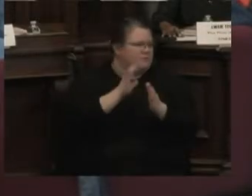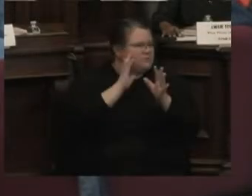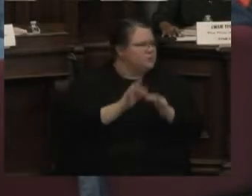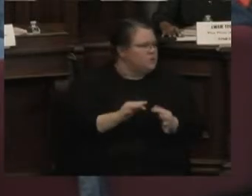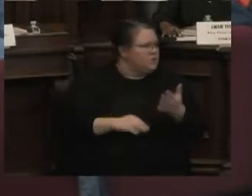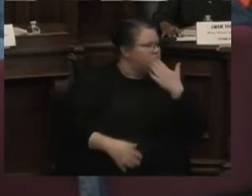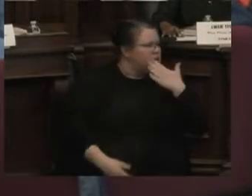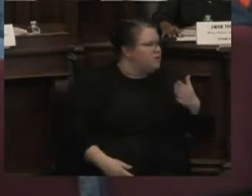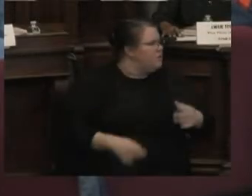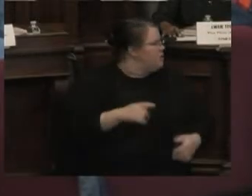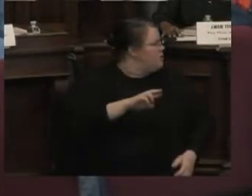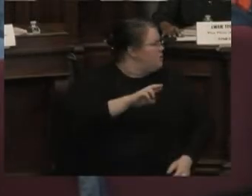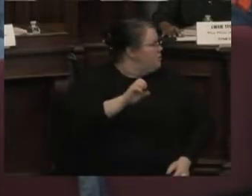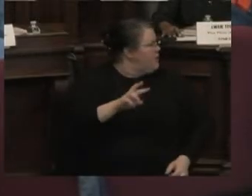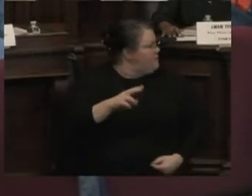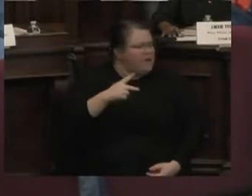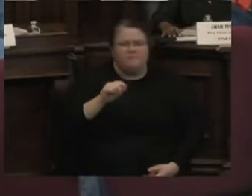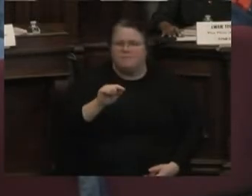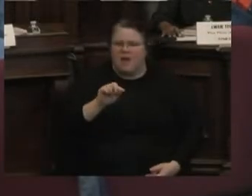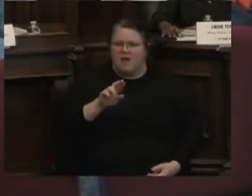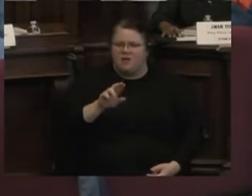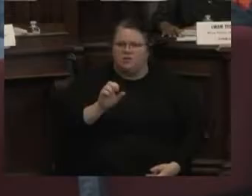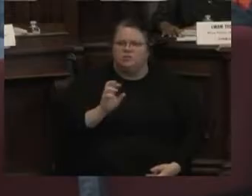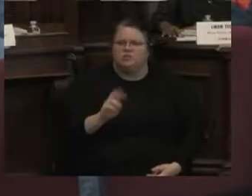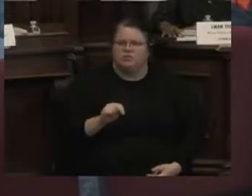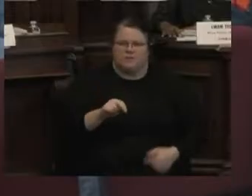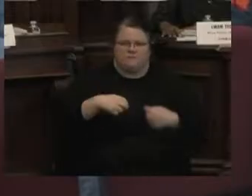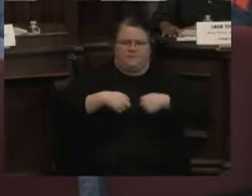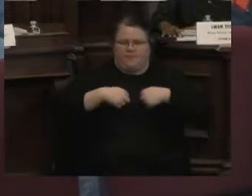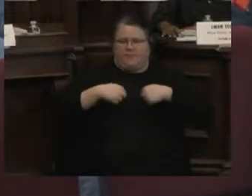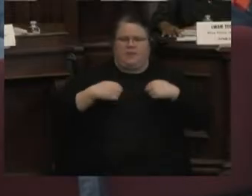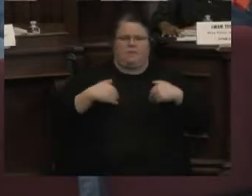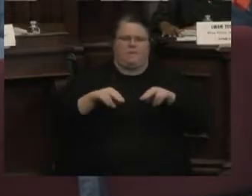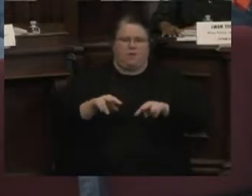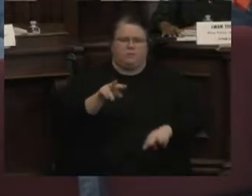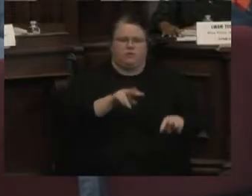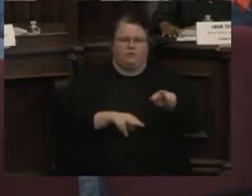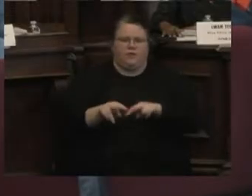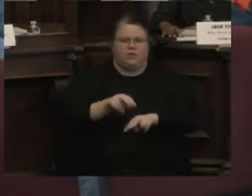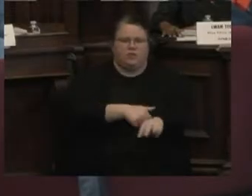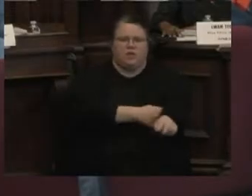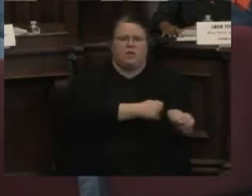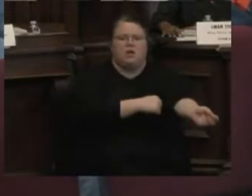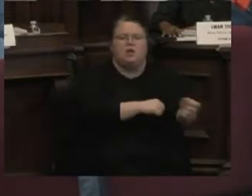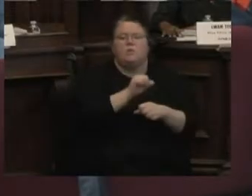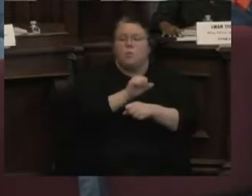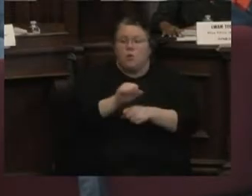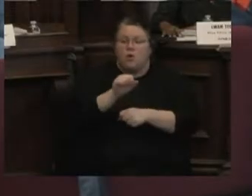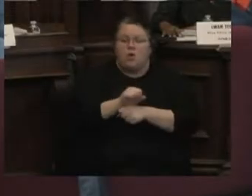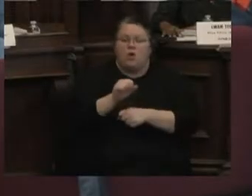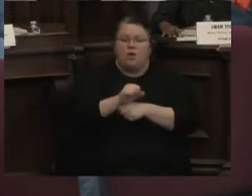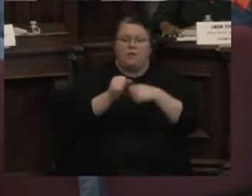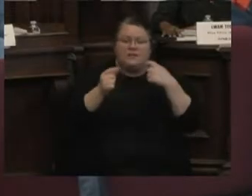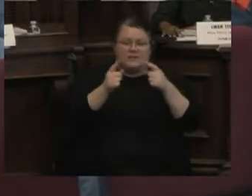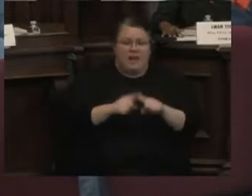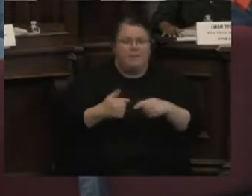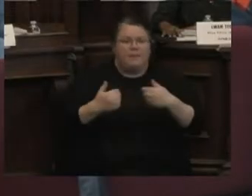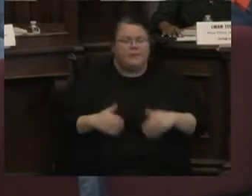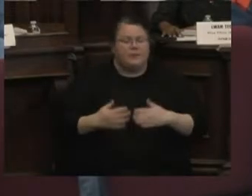through line. So that is not forgotten. And we uplift that. Absolutely. Reverend Patterson,